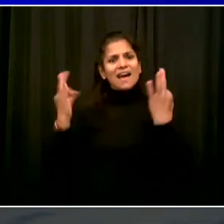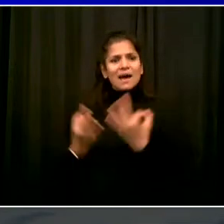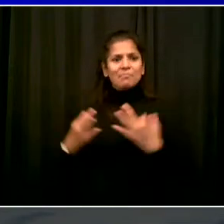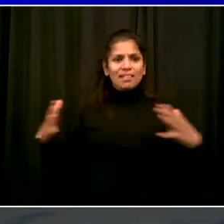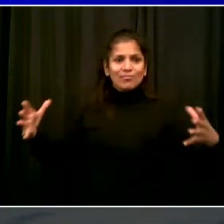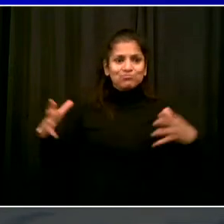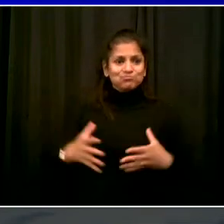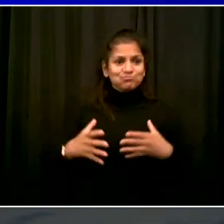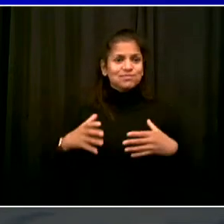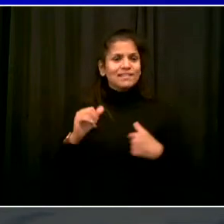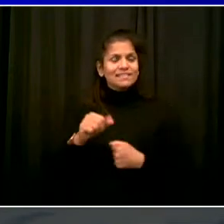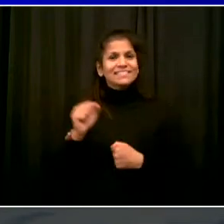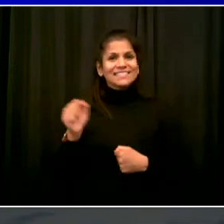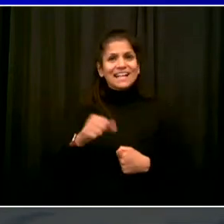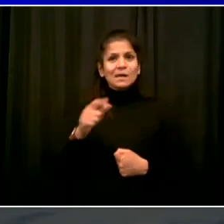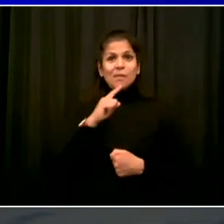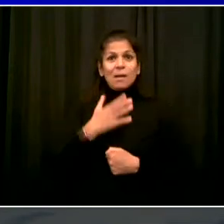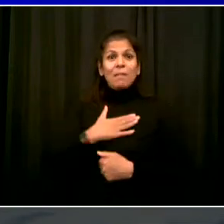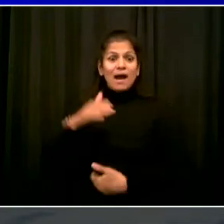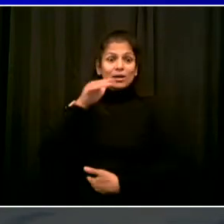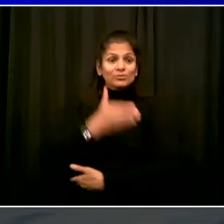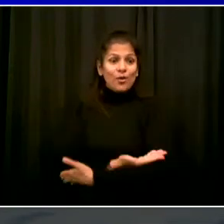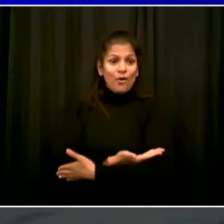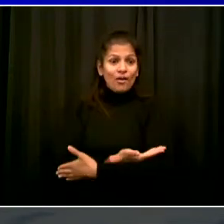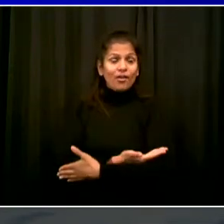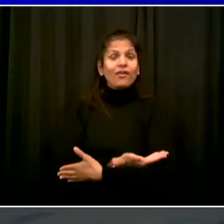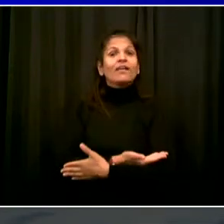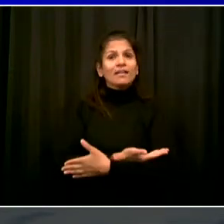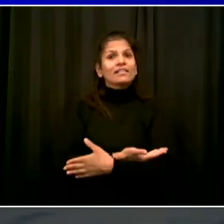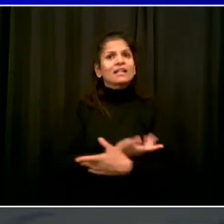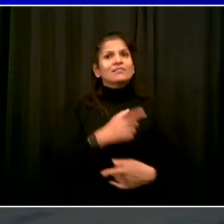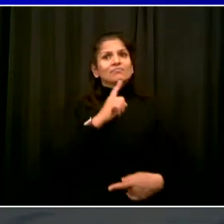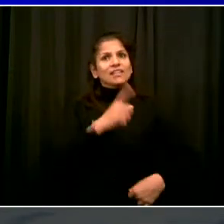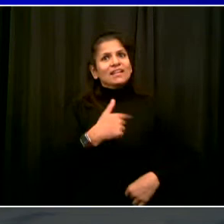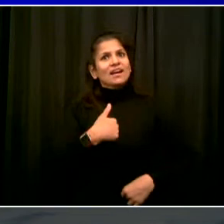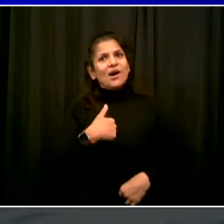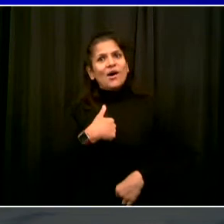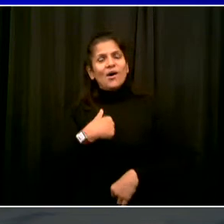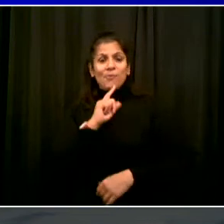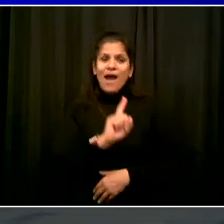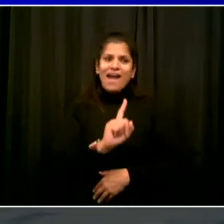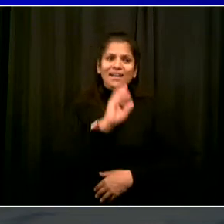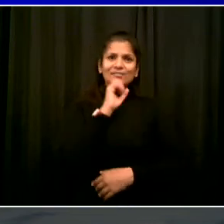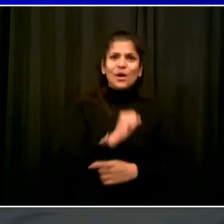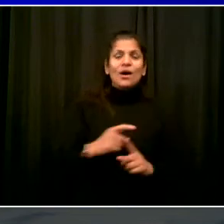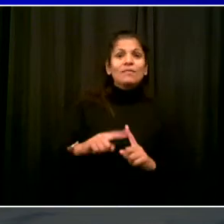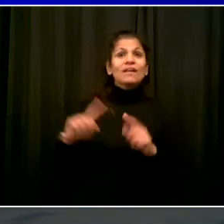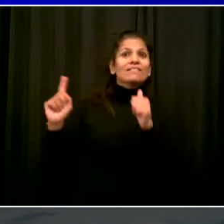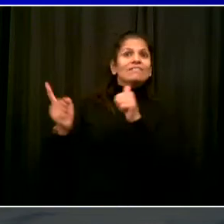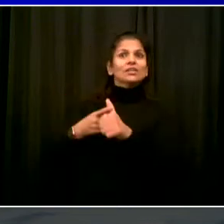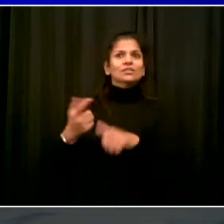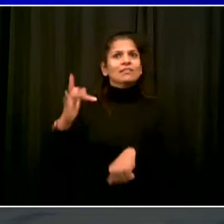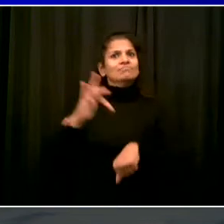DAUGHTER TASTED SOLID FOOD SURROUNDED BY MANY DDIOTNGNG RELATIVES. AS AN ASIDE, HER